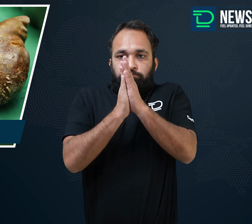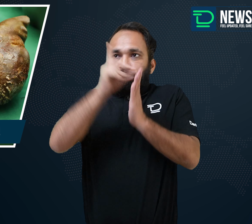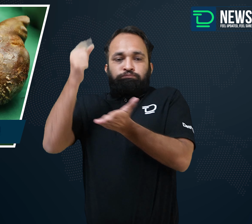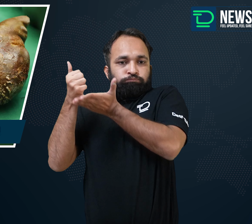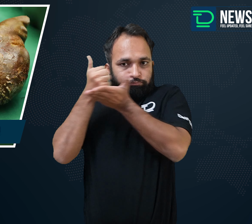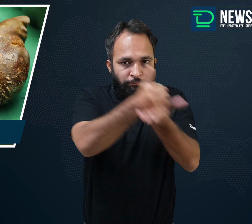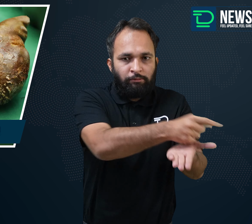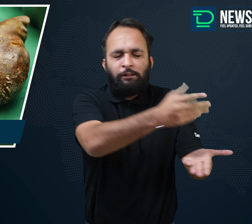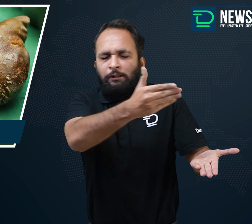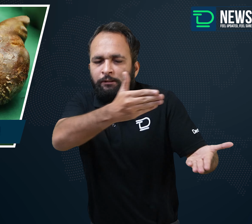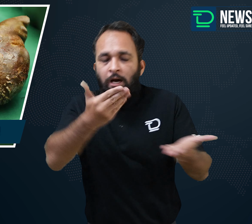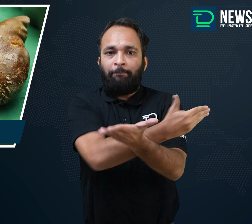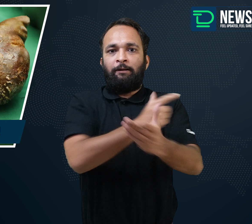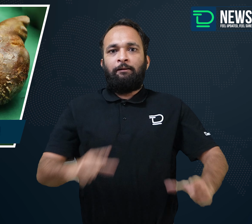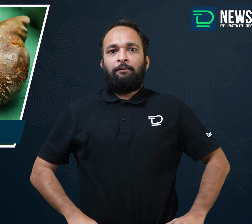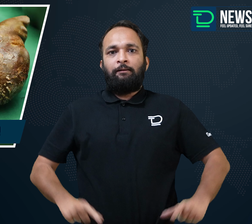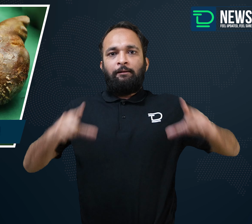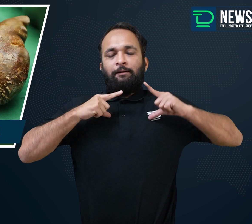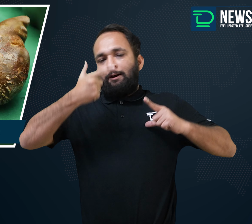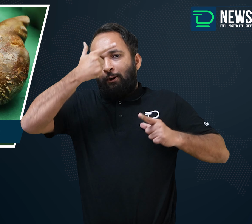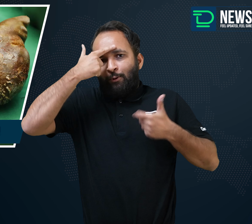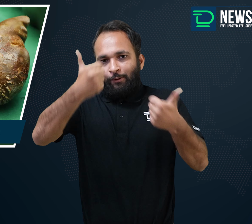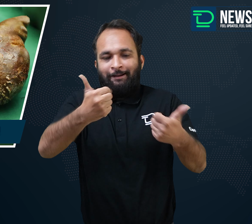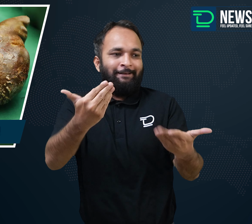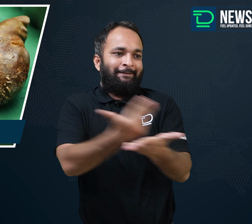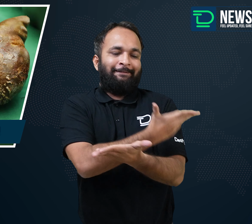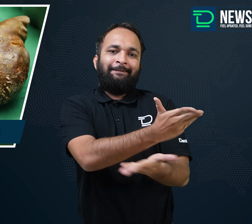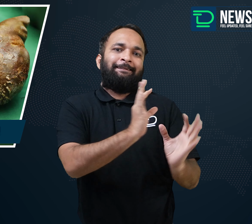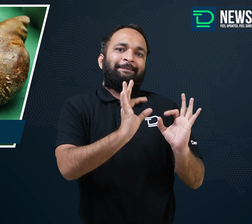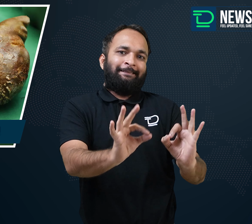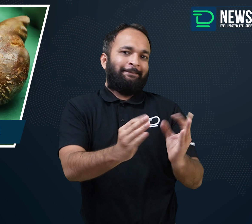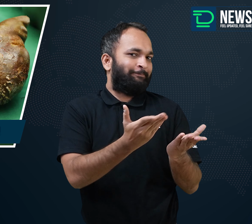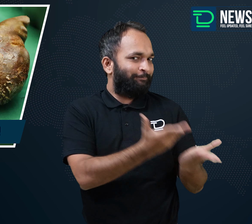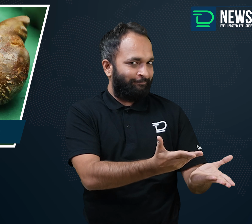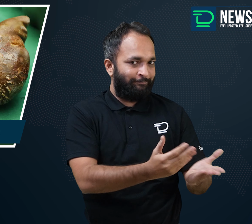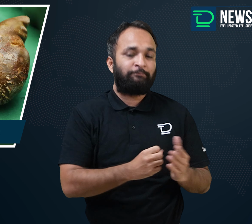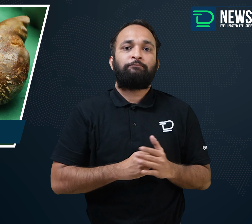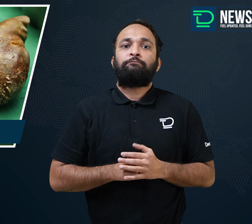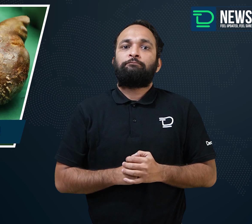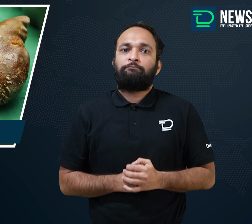By god's grace this kidney stone never damaged other organs. He is good.